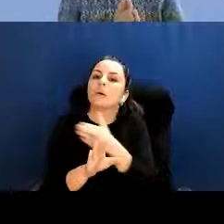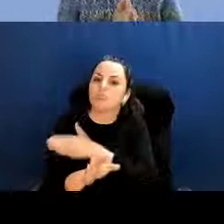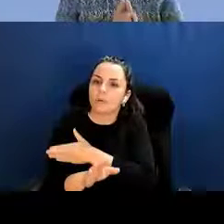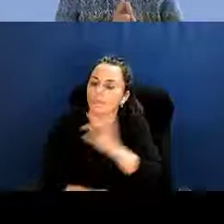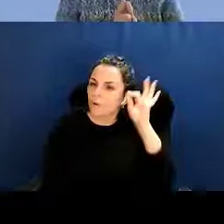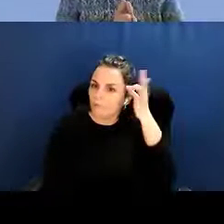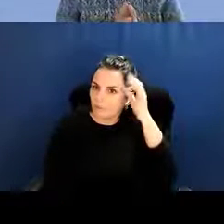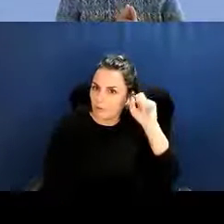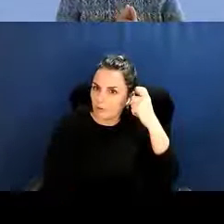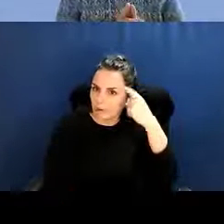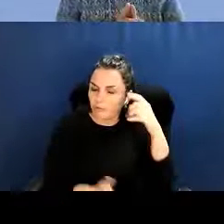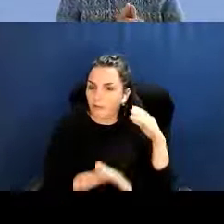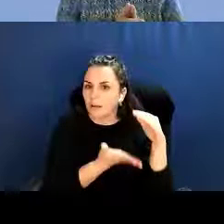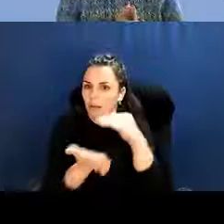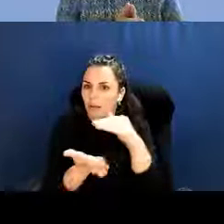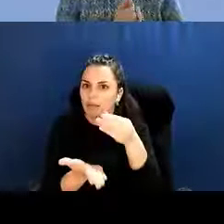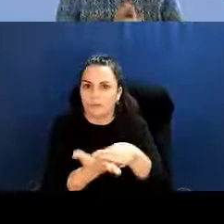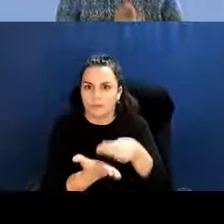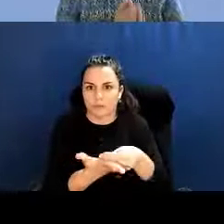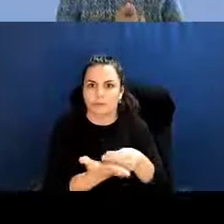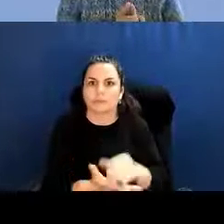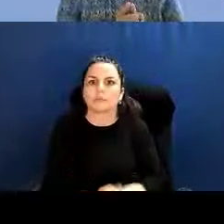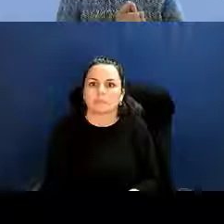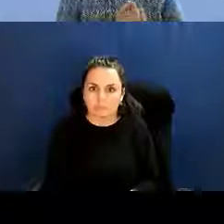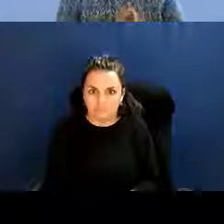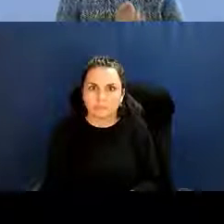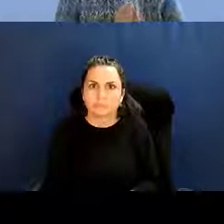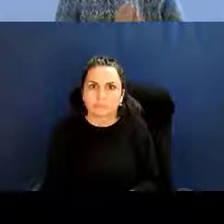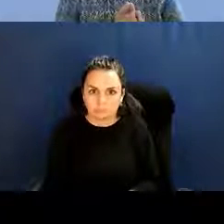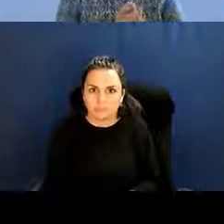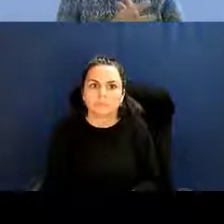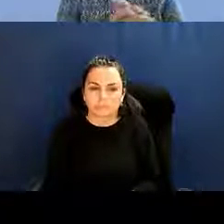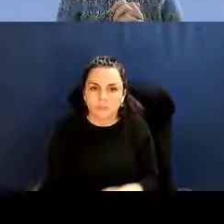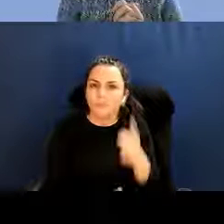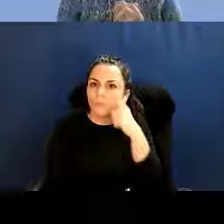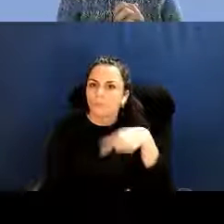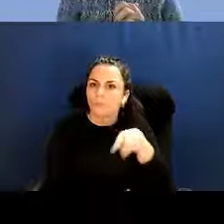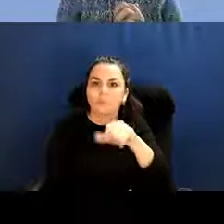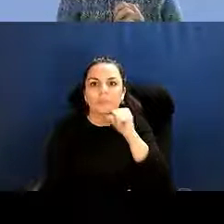would be able to release the money for the nonexempt human subjects research to be conducted.